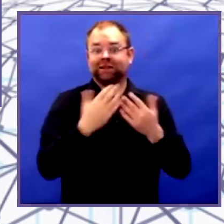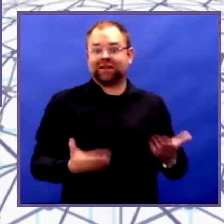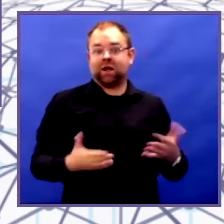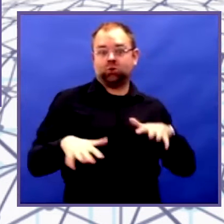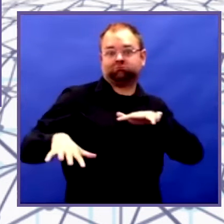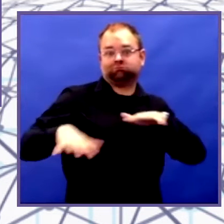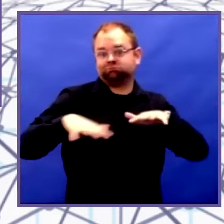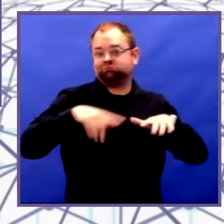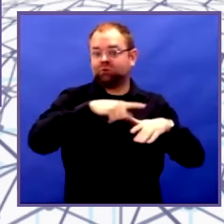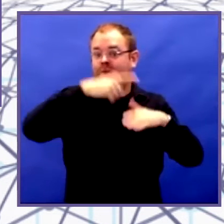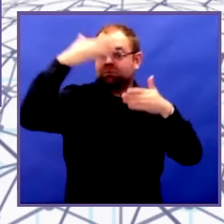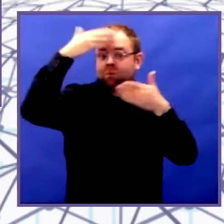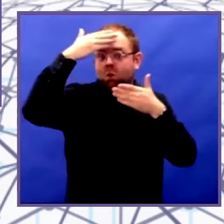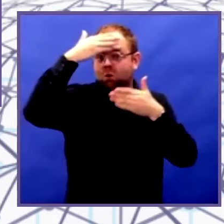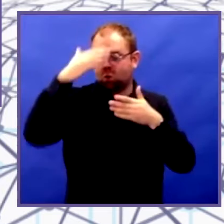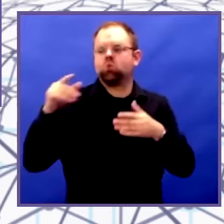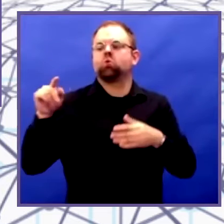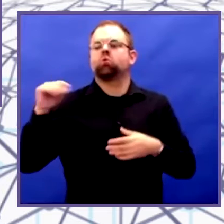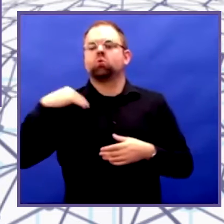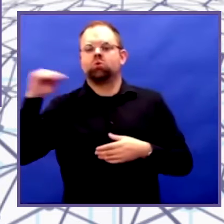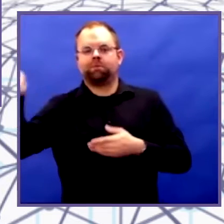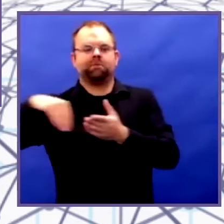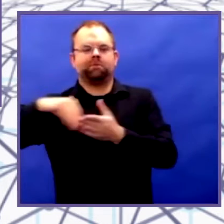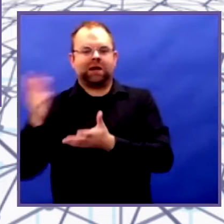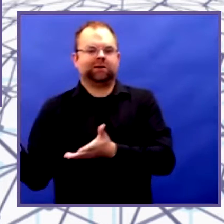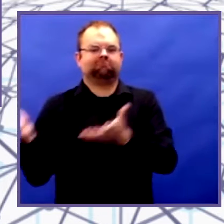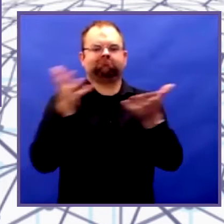of assistive technology. And this is not isolated.